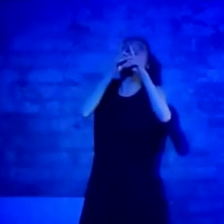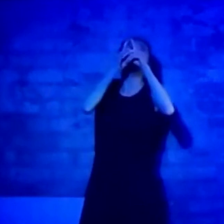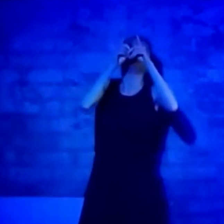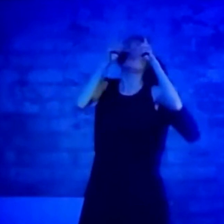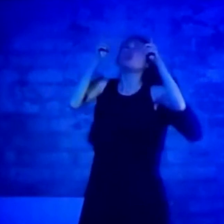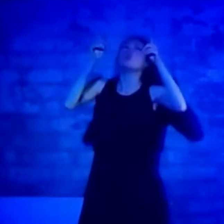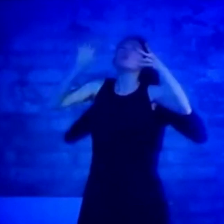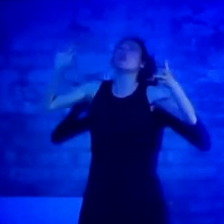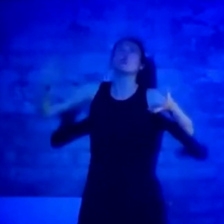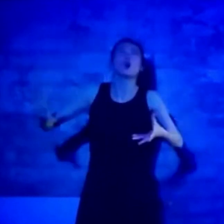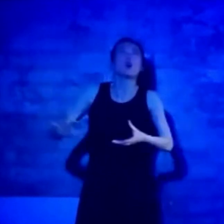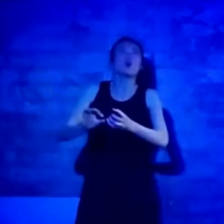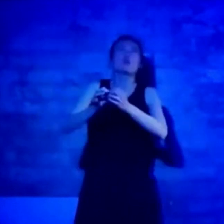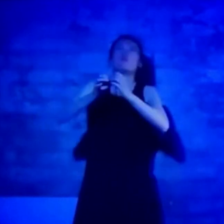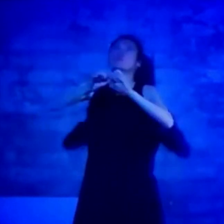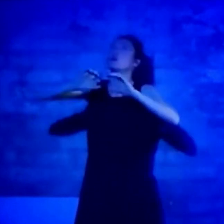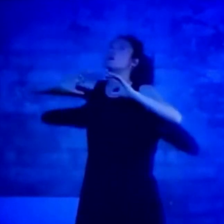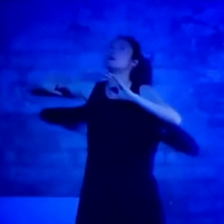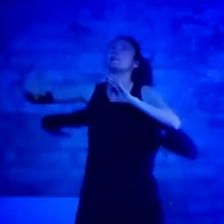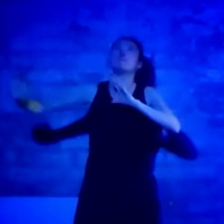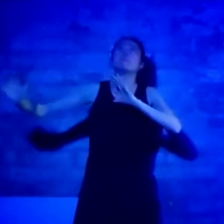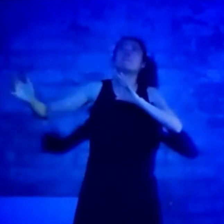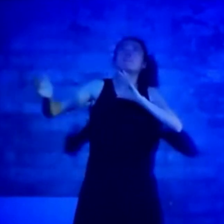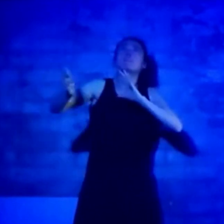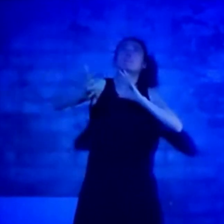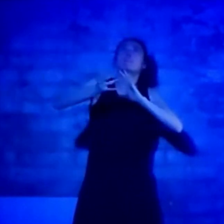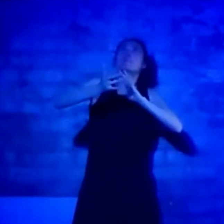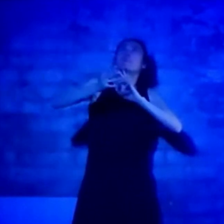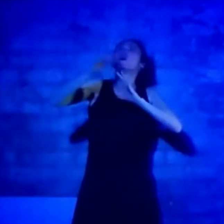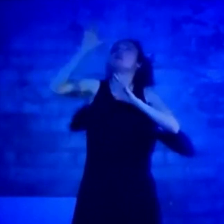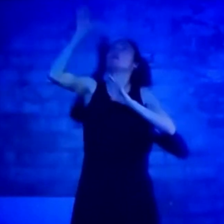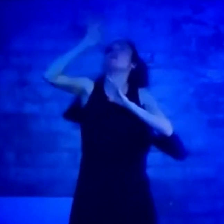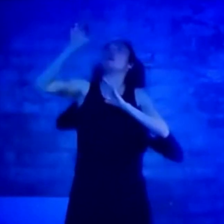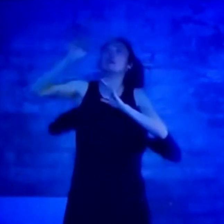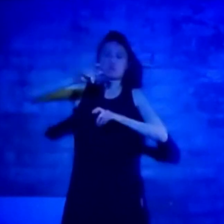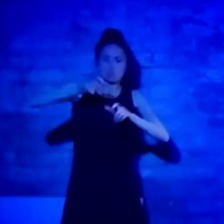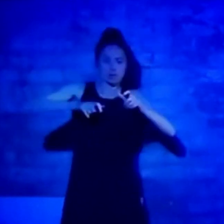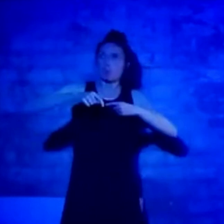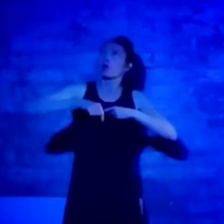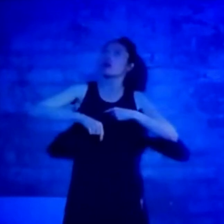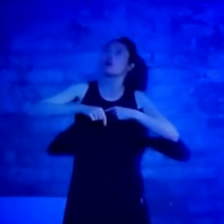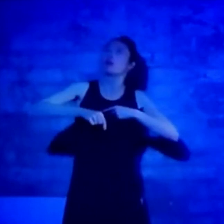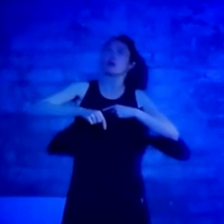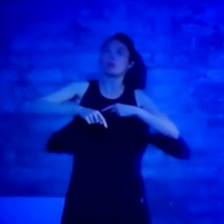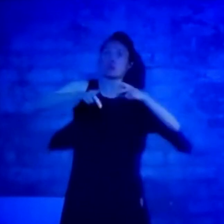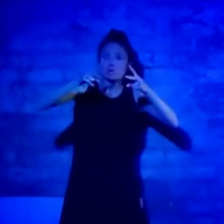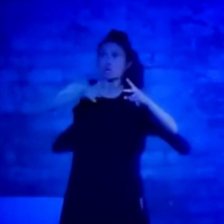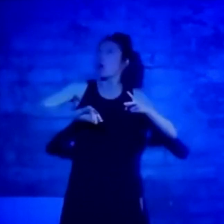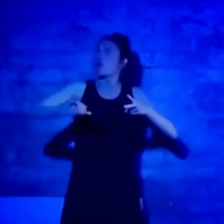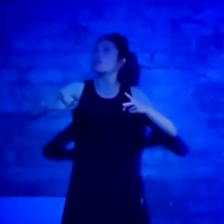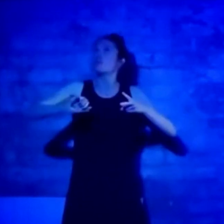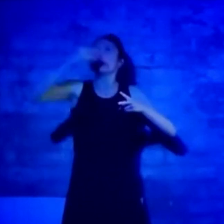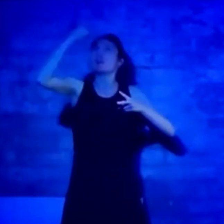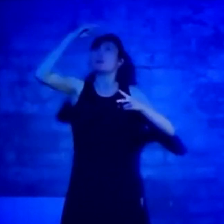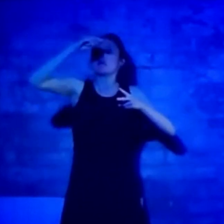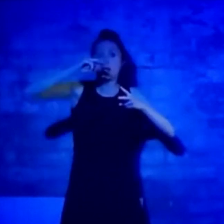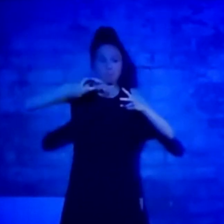The names which survive their halted breath. Who art untimely removed; oft accomplices to their own quietus.